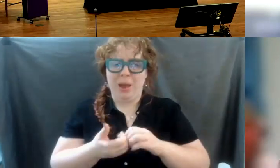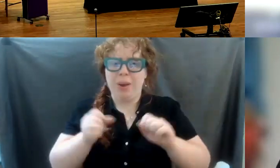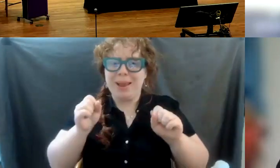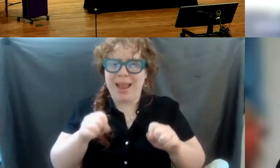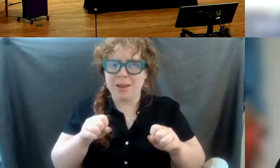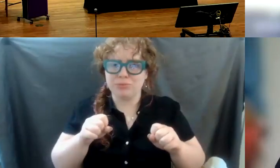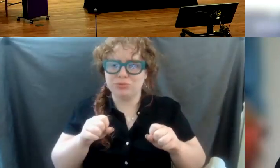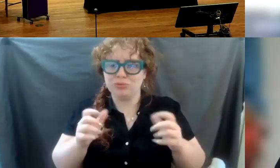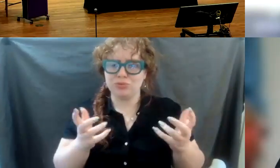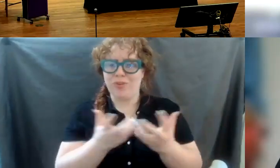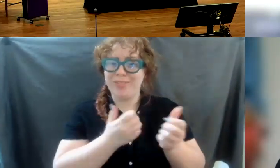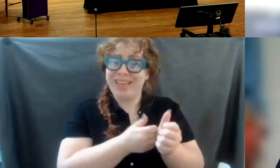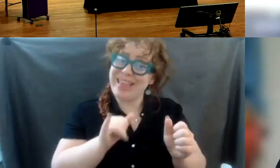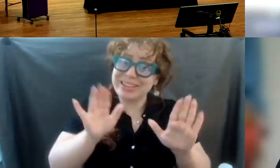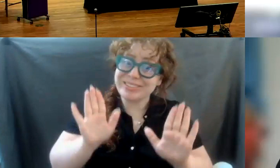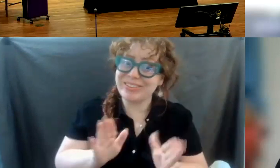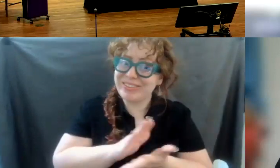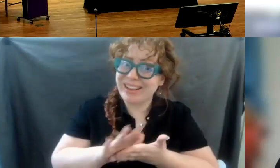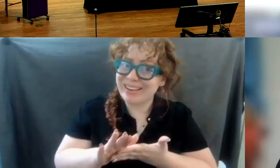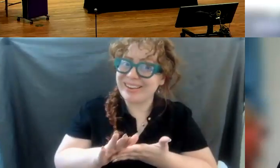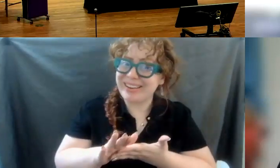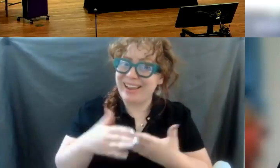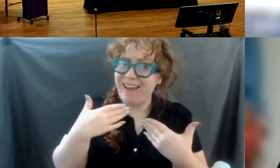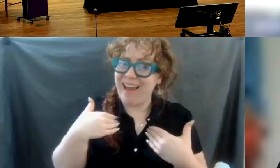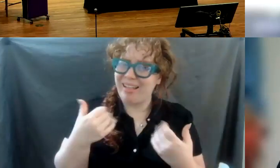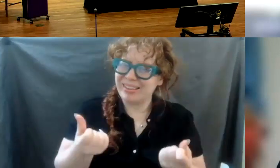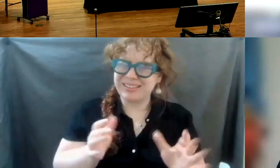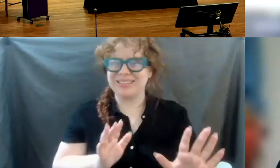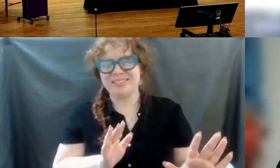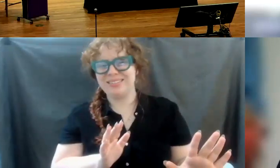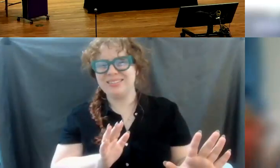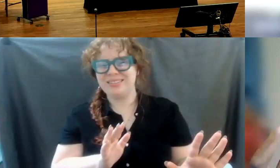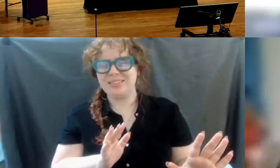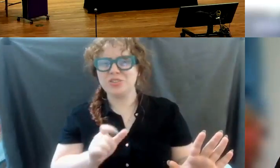is a good thing, is a healthy thing. And I think those kind of questions again, leave me with